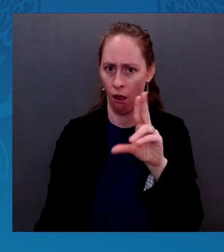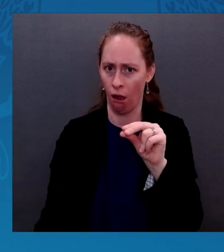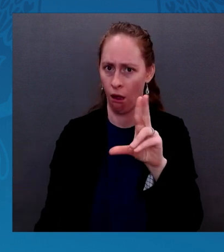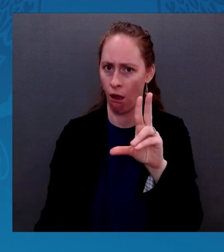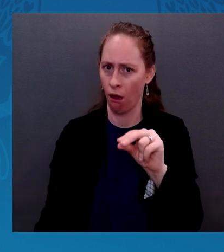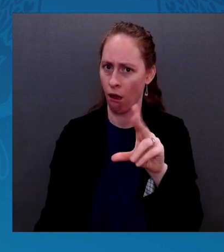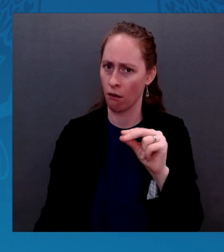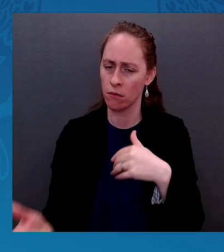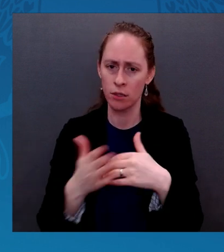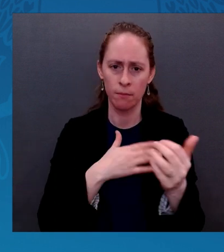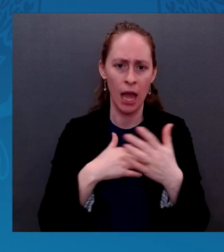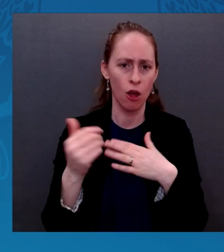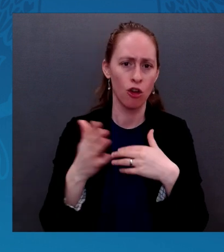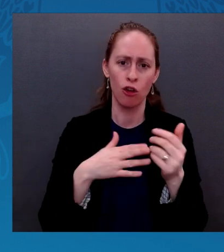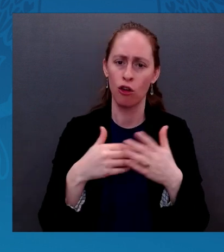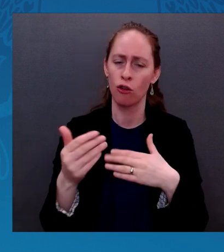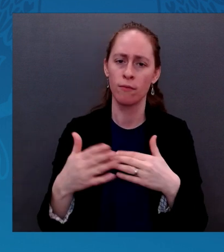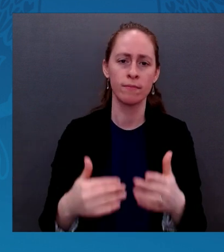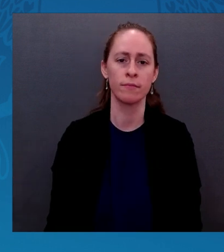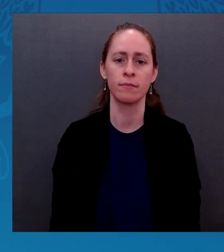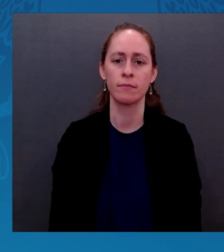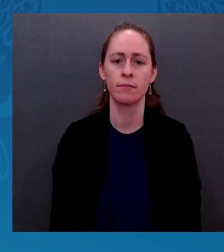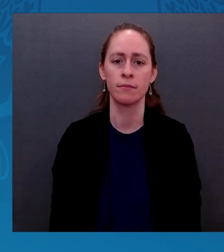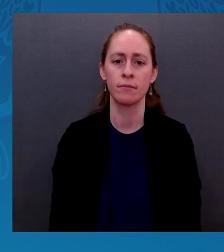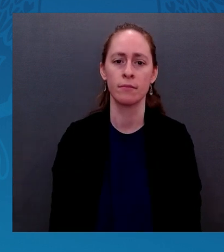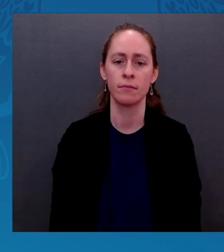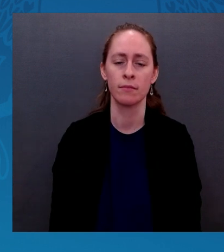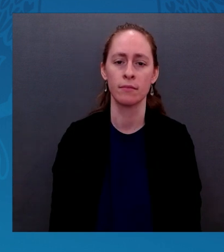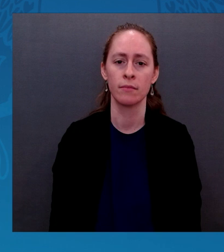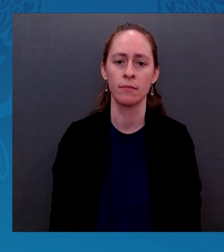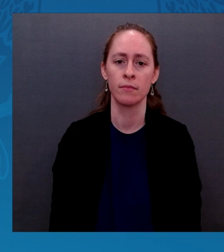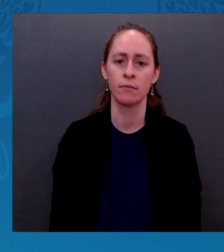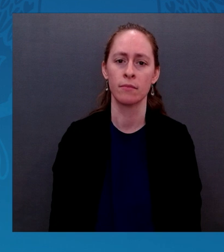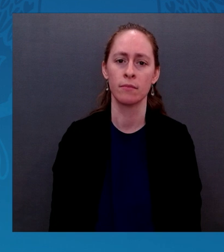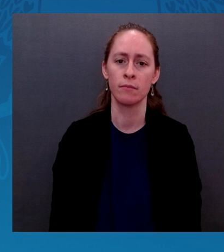Administrator Regan: Yeah, thank you. Thank you. And now I'd like to turn it over to Mr Paolo